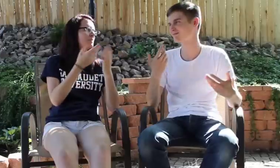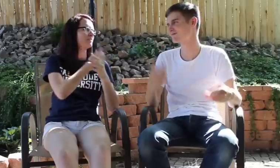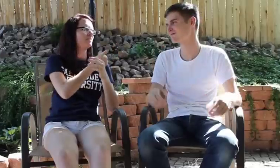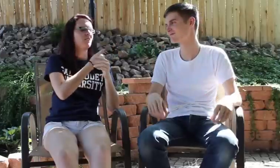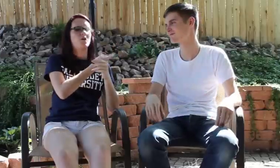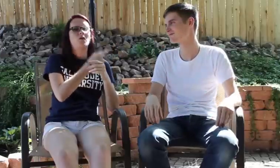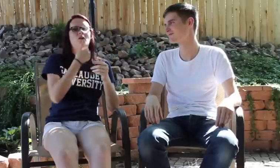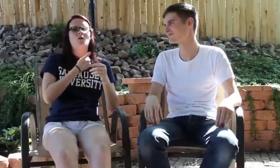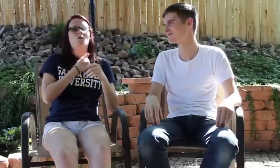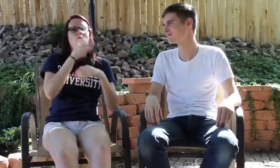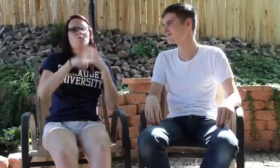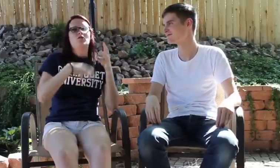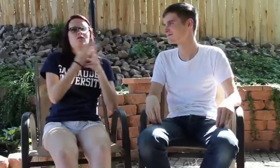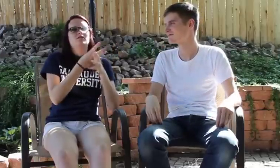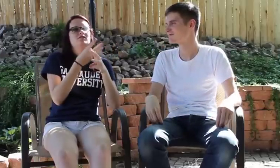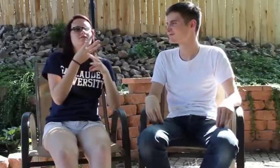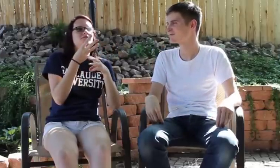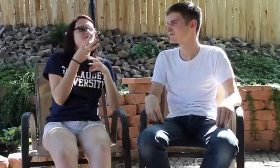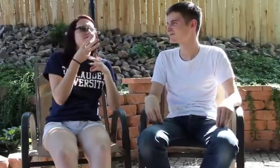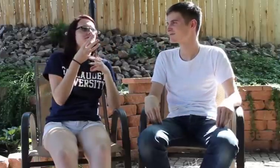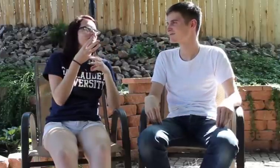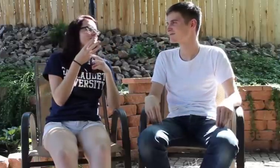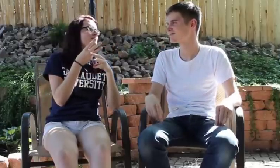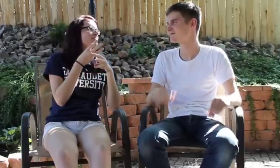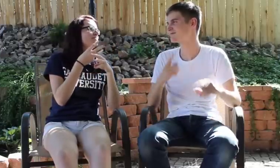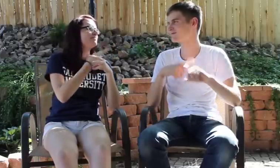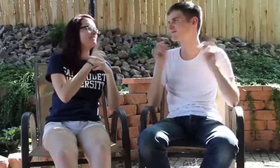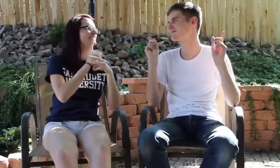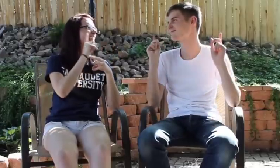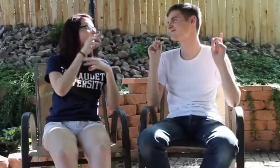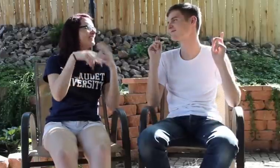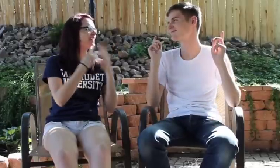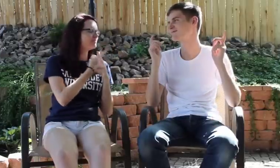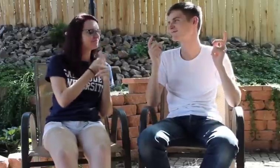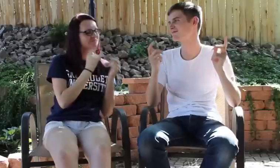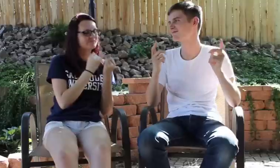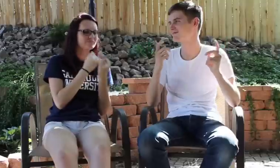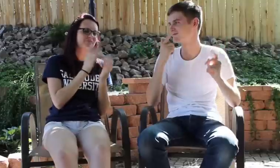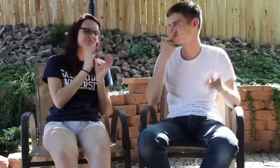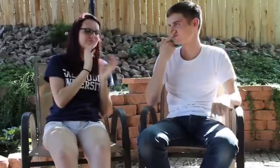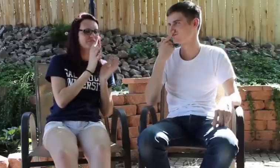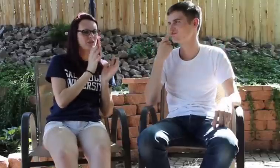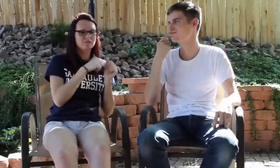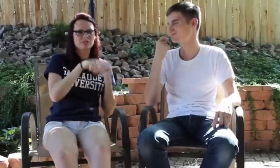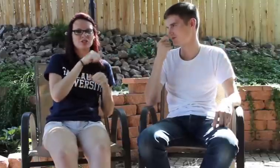own Deaf world, just interacting with each other. It would be different. Maybe we wouldn't